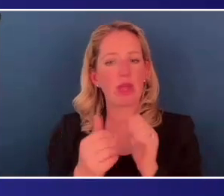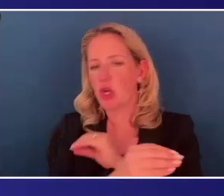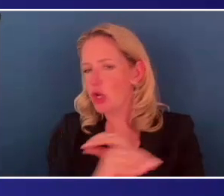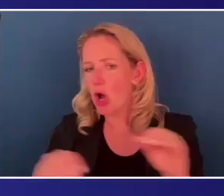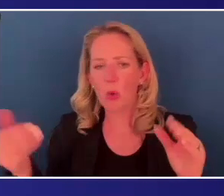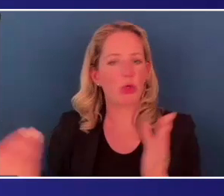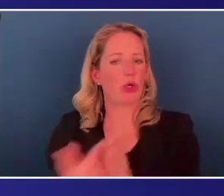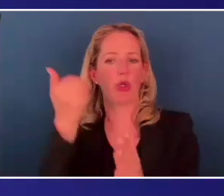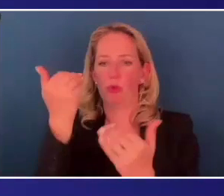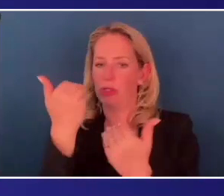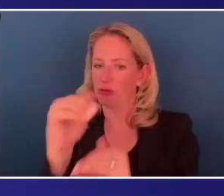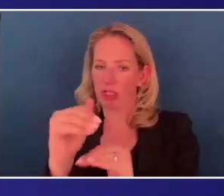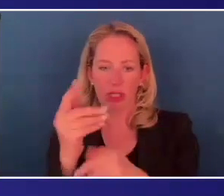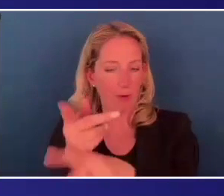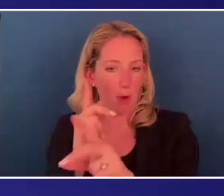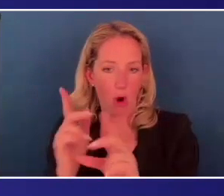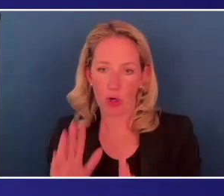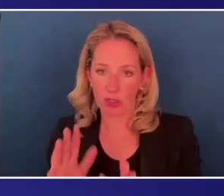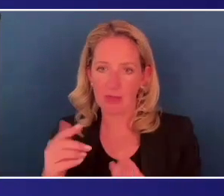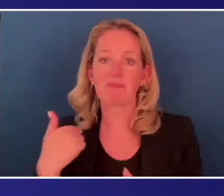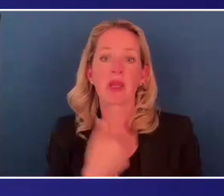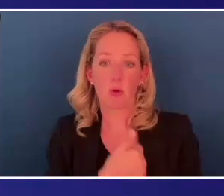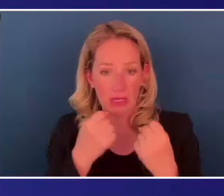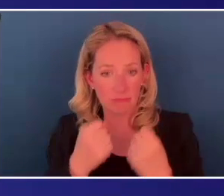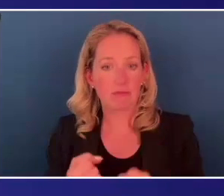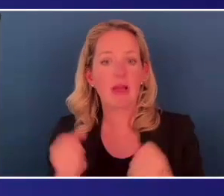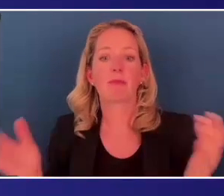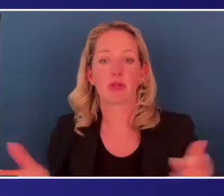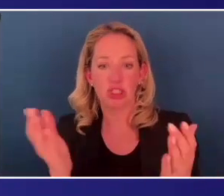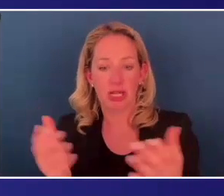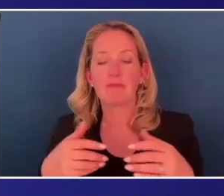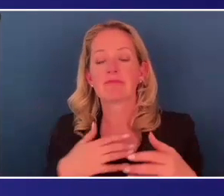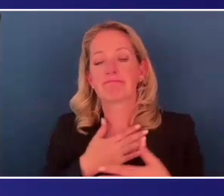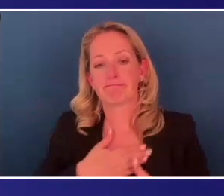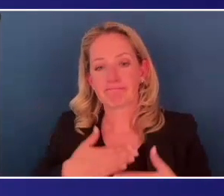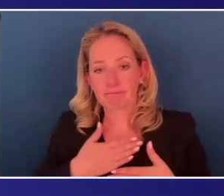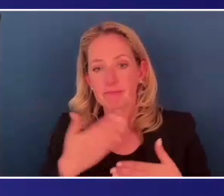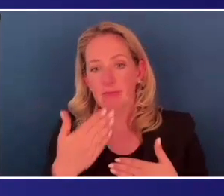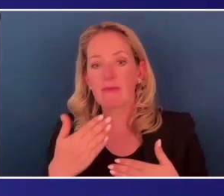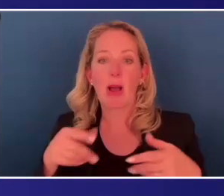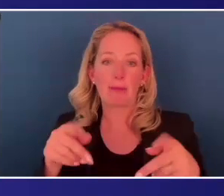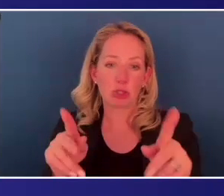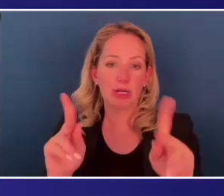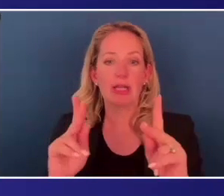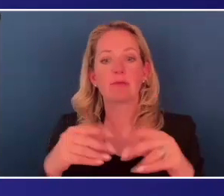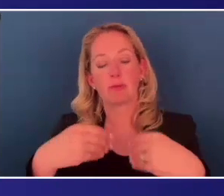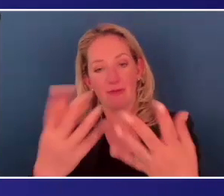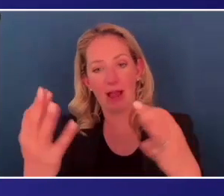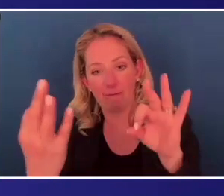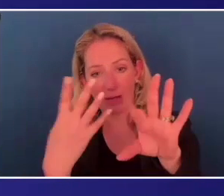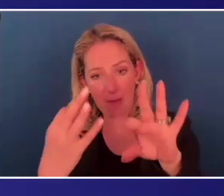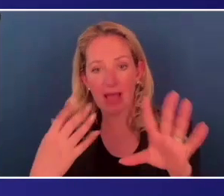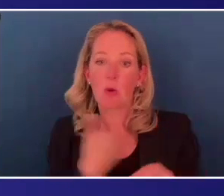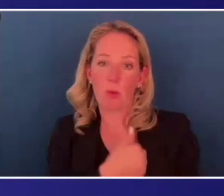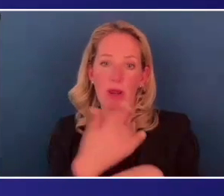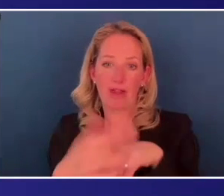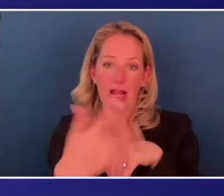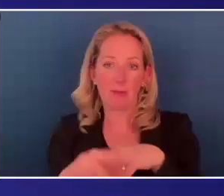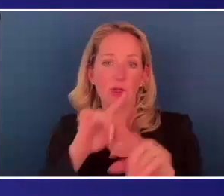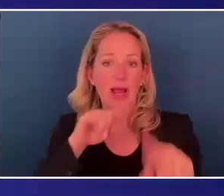We greatly appreciate the opportunity to provide public feedback to the Department of Education, and we're available to answer any questions that you may have at this time.